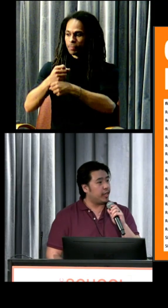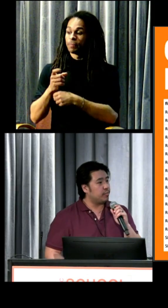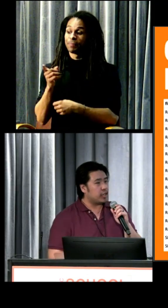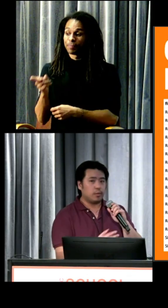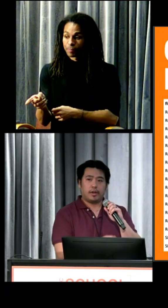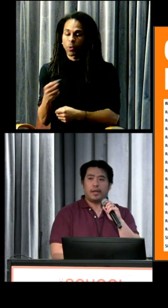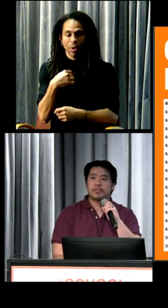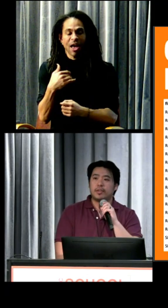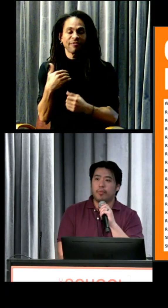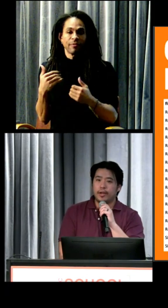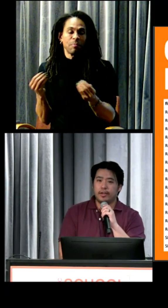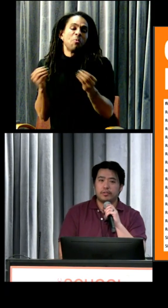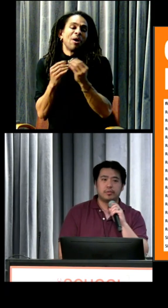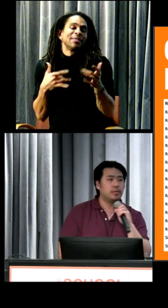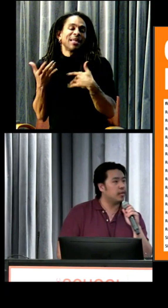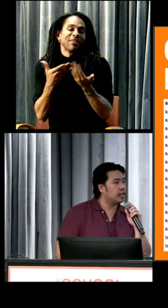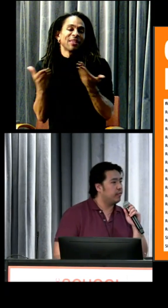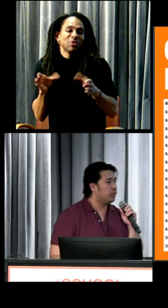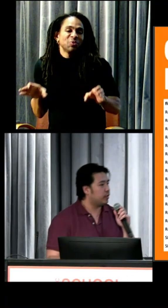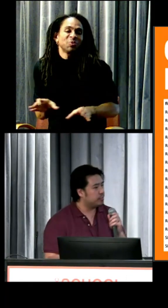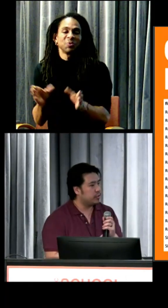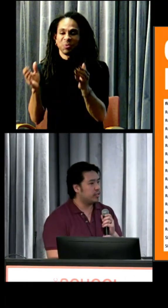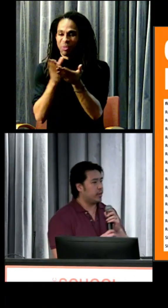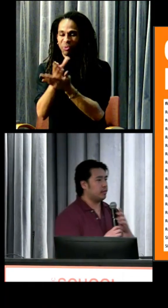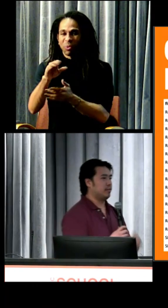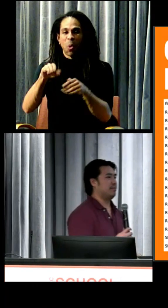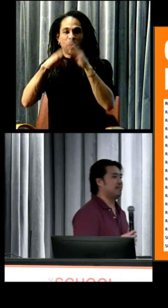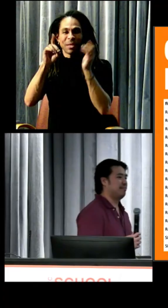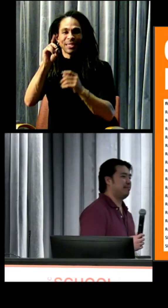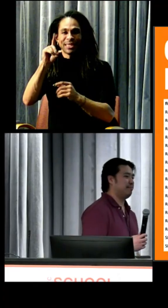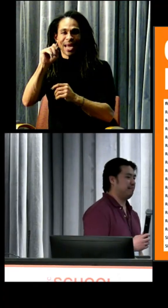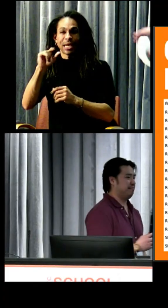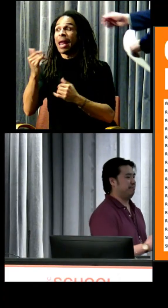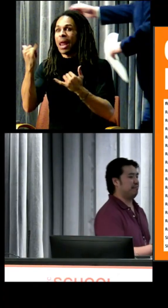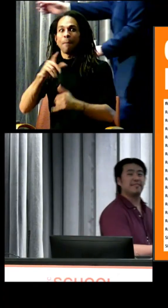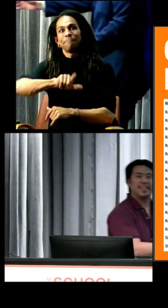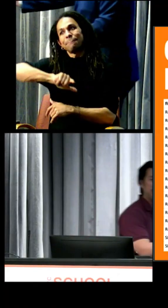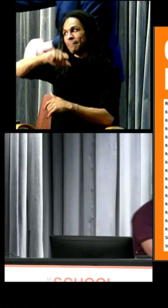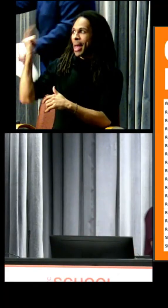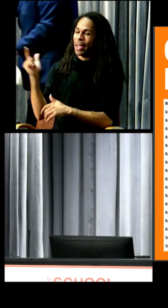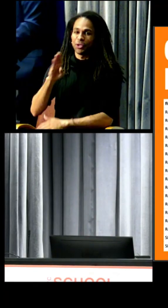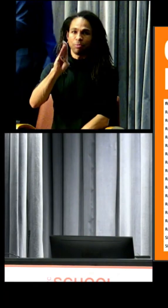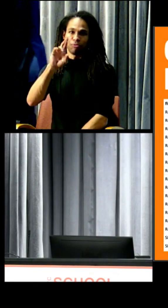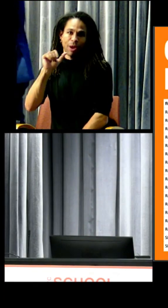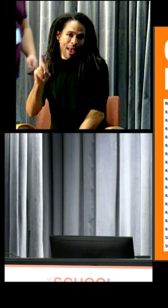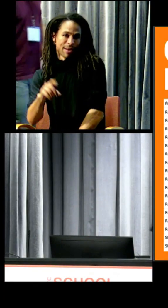But where we find meaning in our work, what drives us, is that not every organization, not every